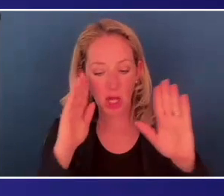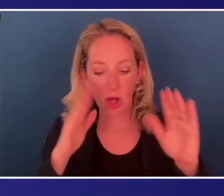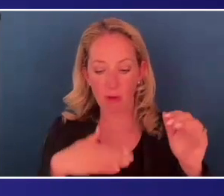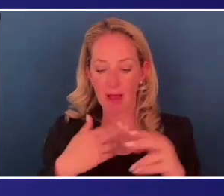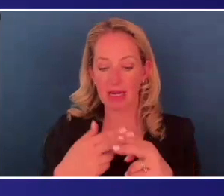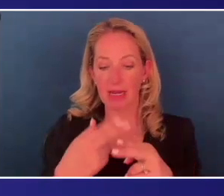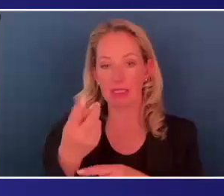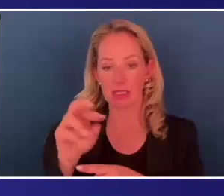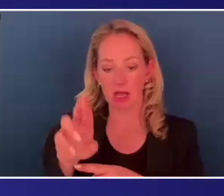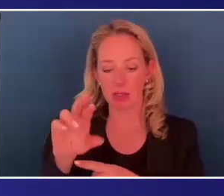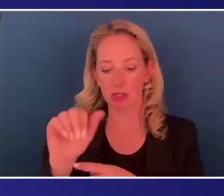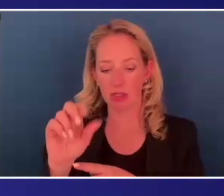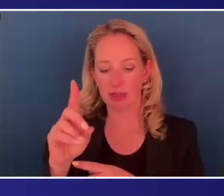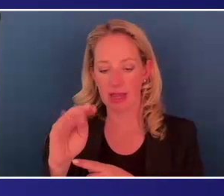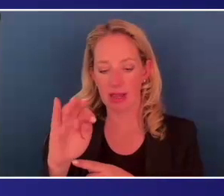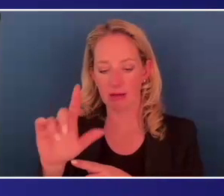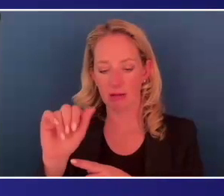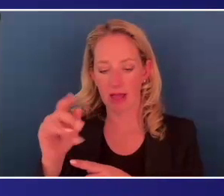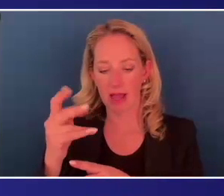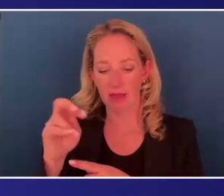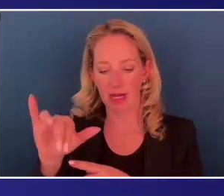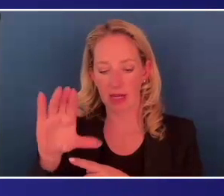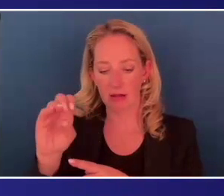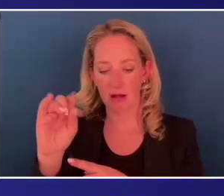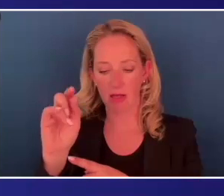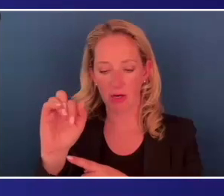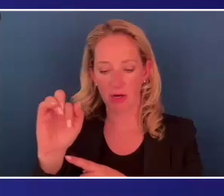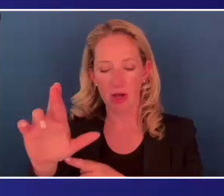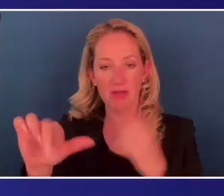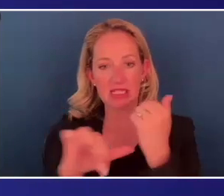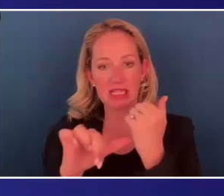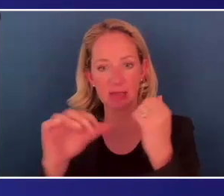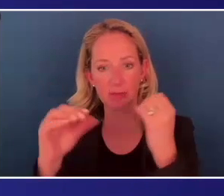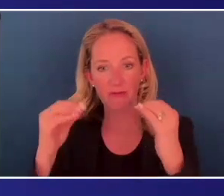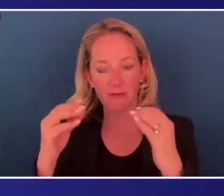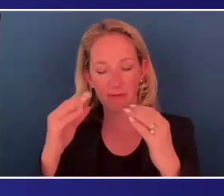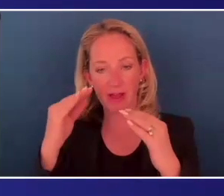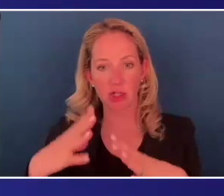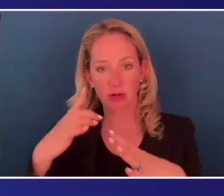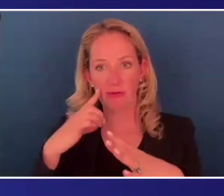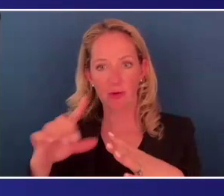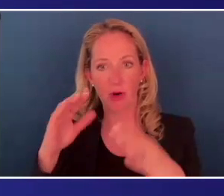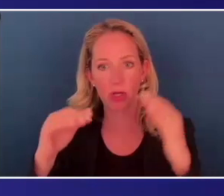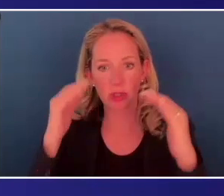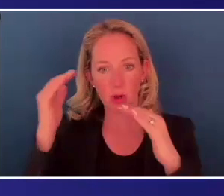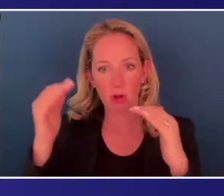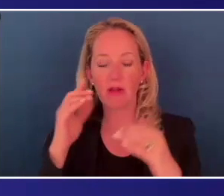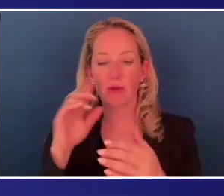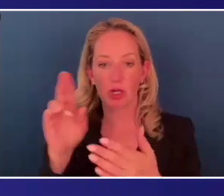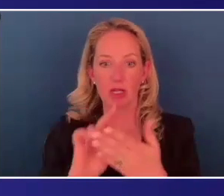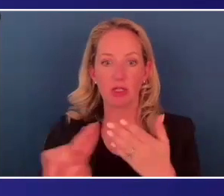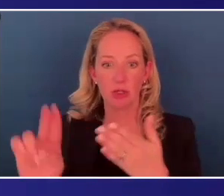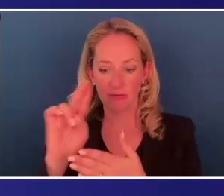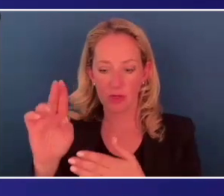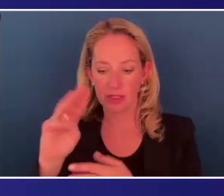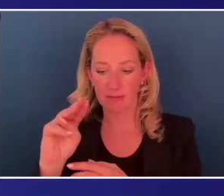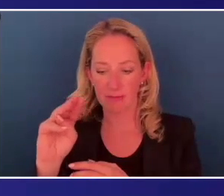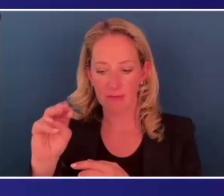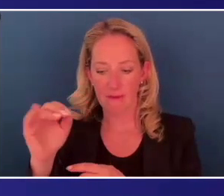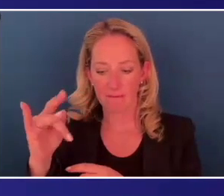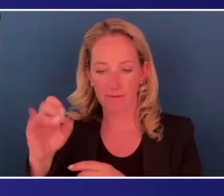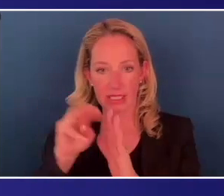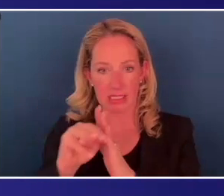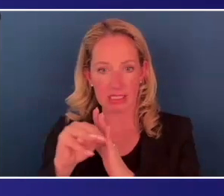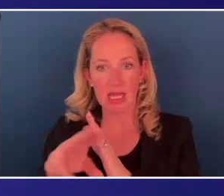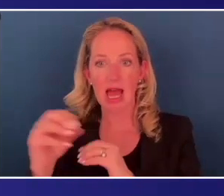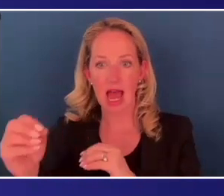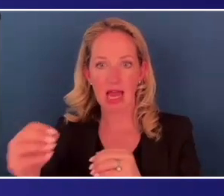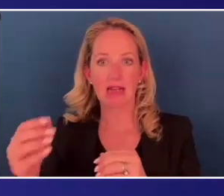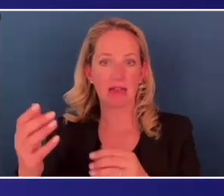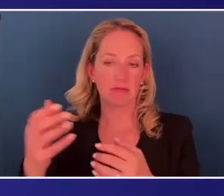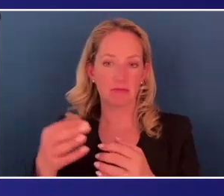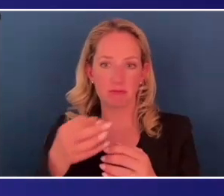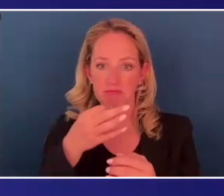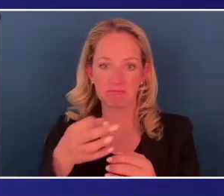Daniel Anthony Collier. I'm an assistant professor of higher and adult education at the University of Memphis and nationally recognized expert on come to repayment public service loan forgiveness programs.